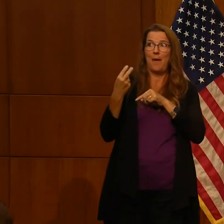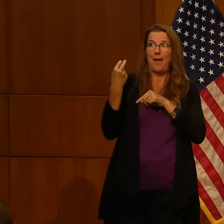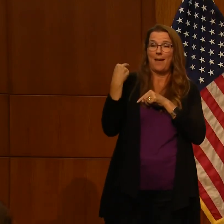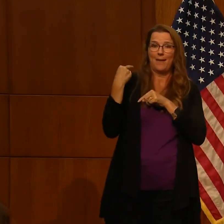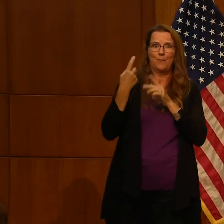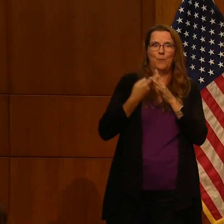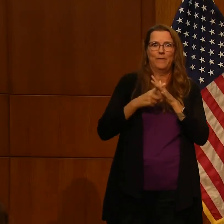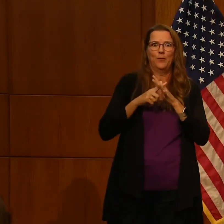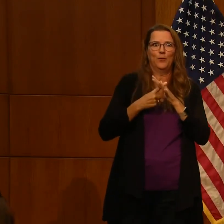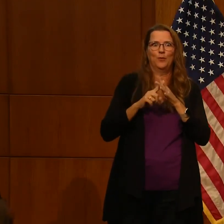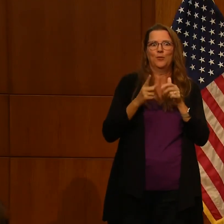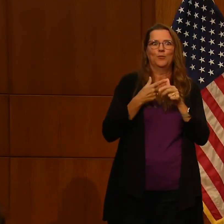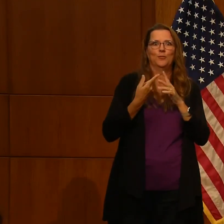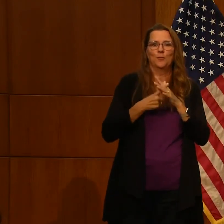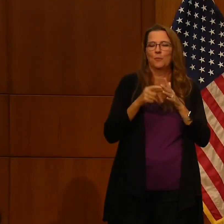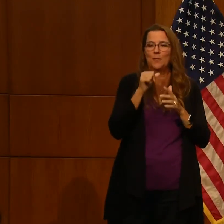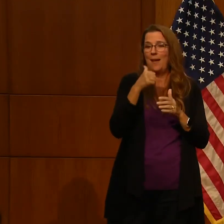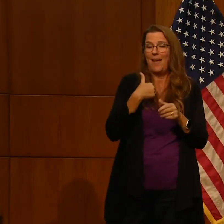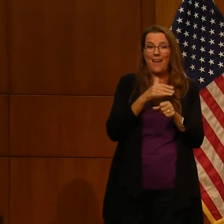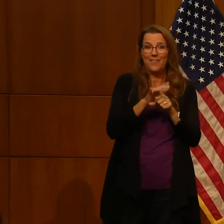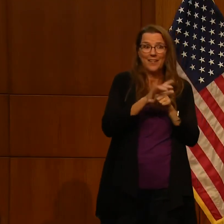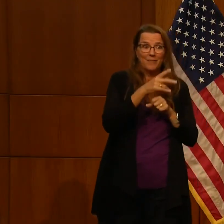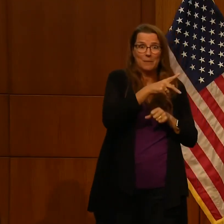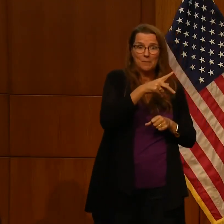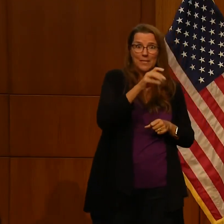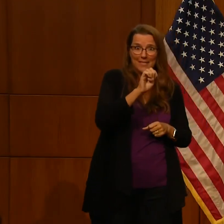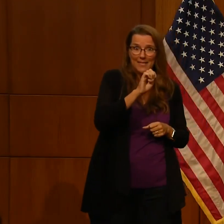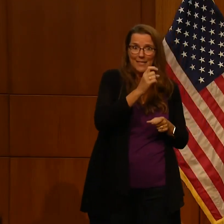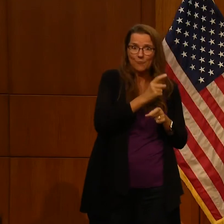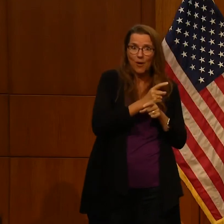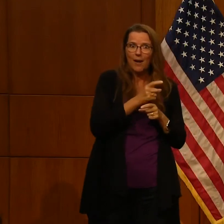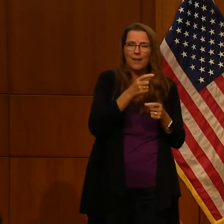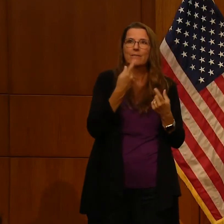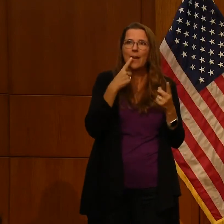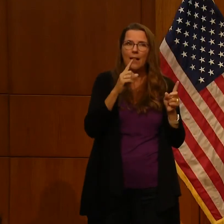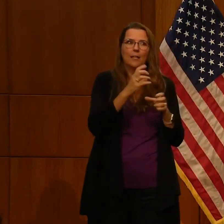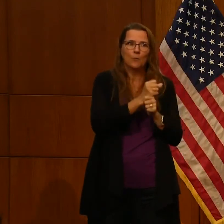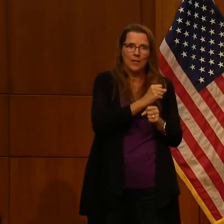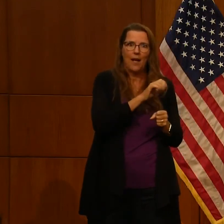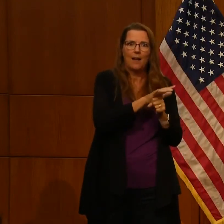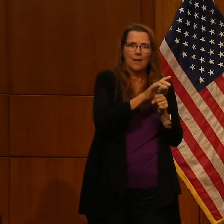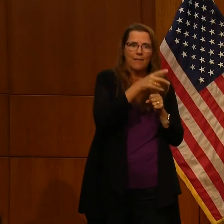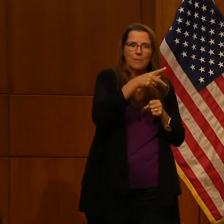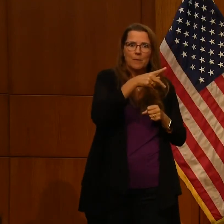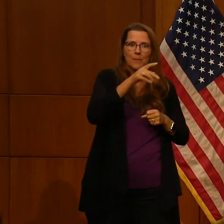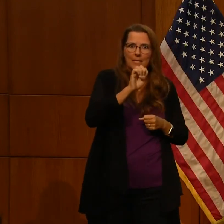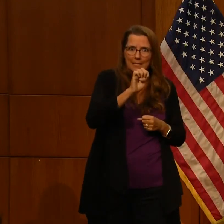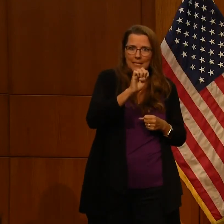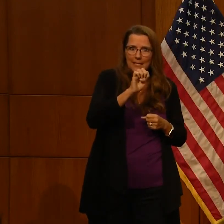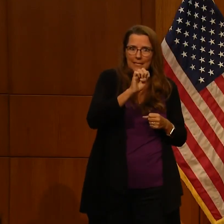LET'S GO BACK A LITTLE BIT IN HISTORY. INITIALLY WE DIDN'T